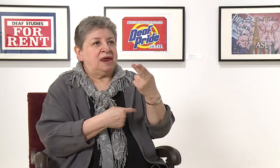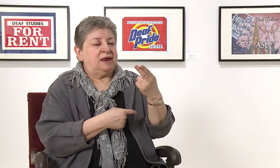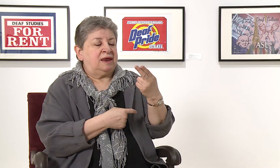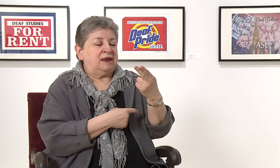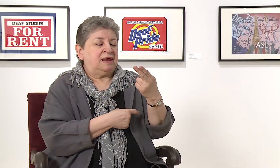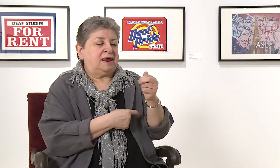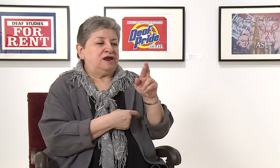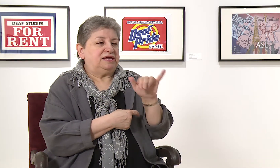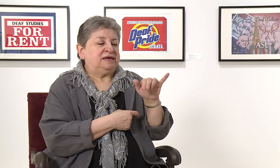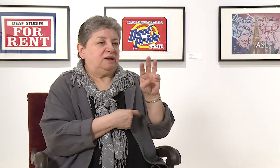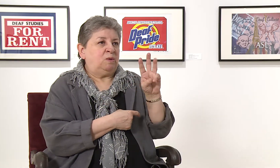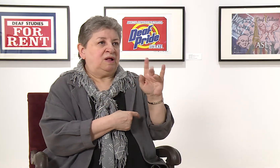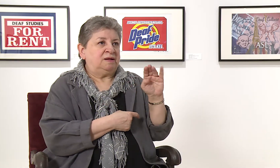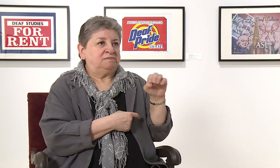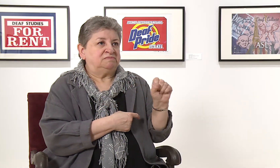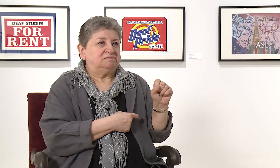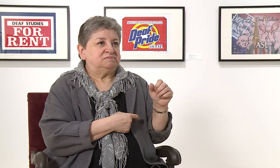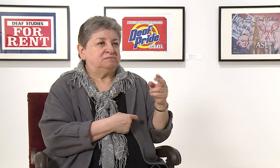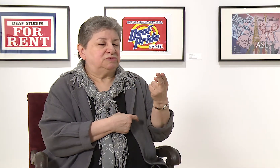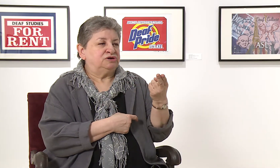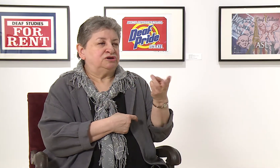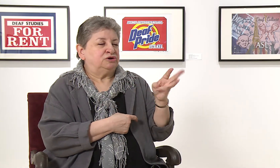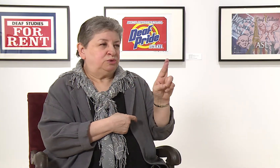he introduced me to Harry Williams.